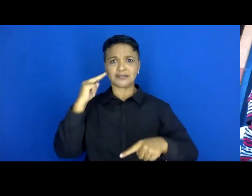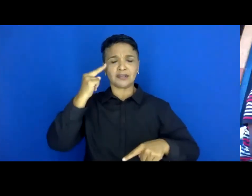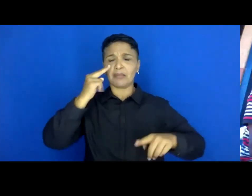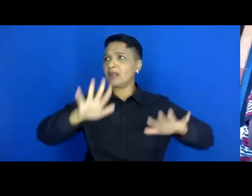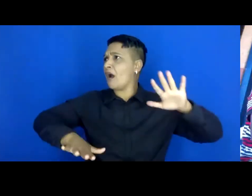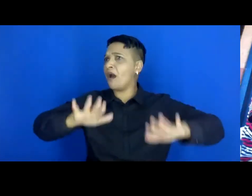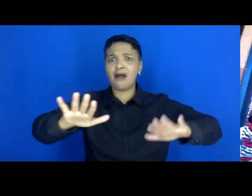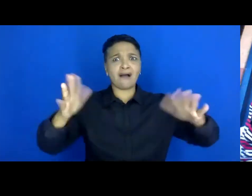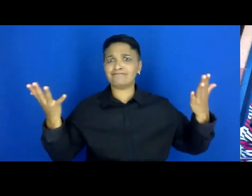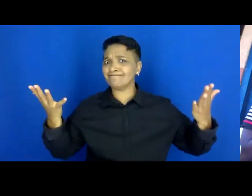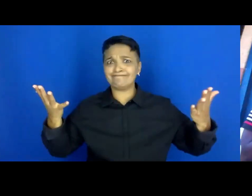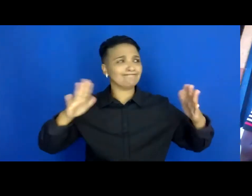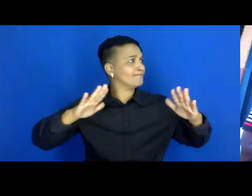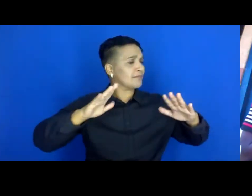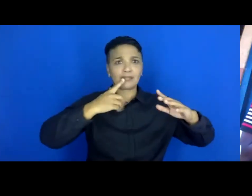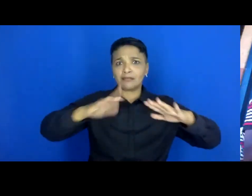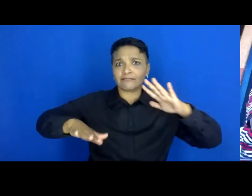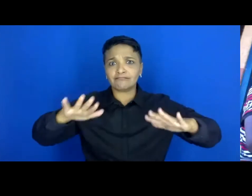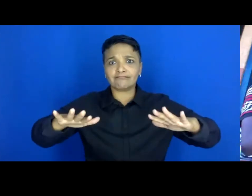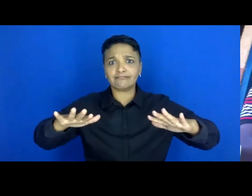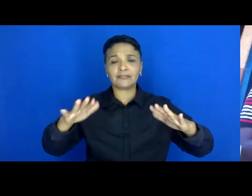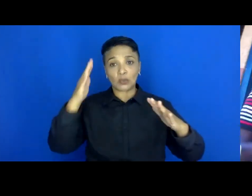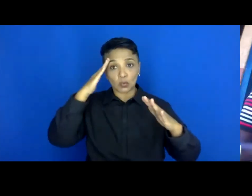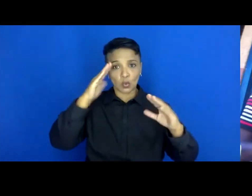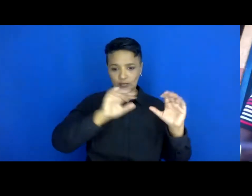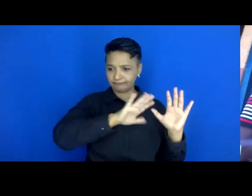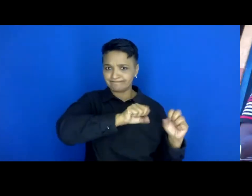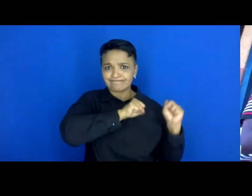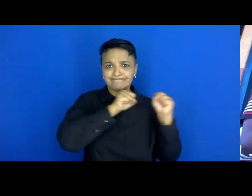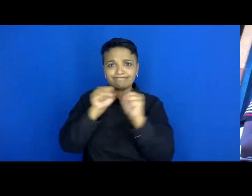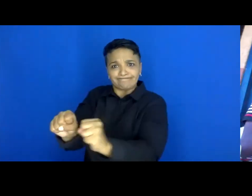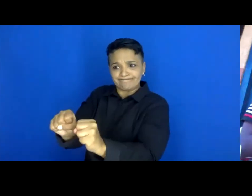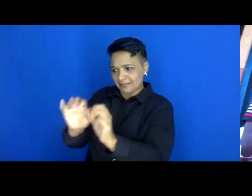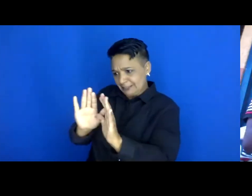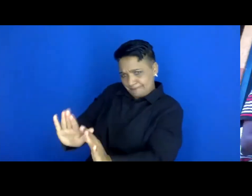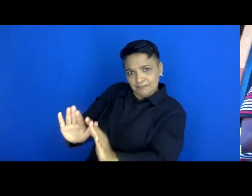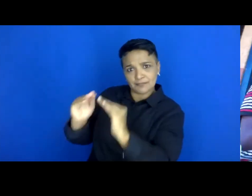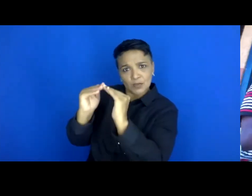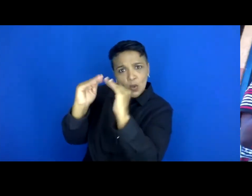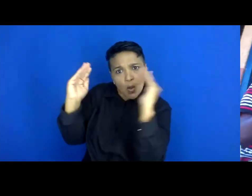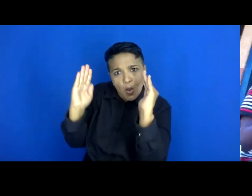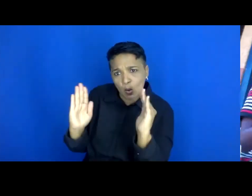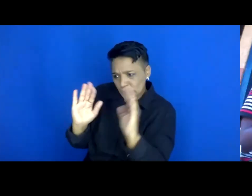we just moved they moved us into the house and we thought it was like a punishment to stay home